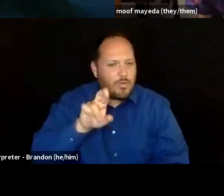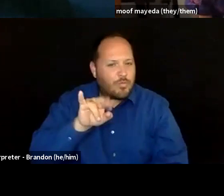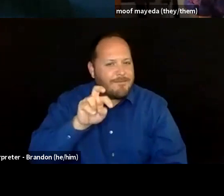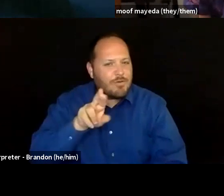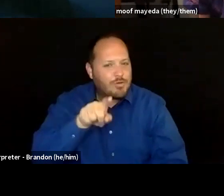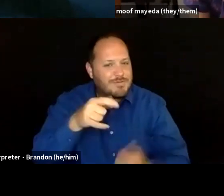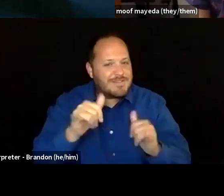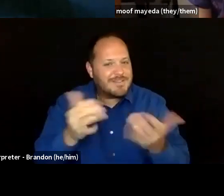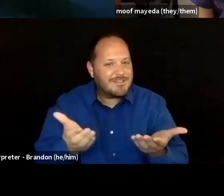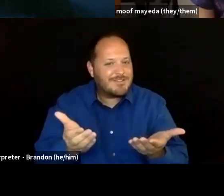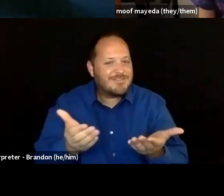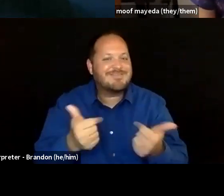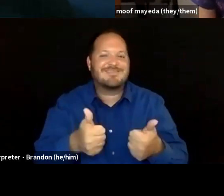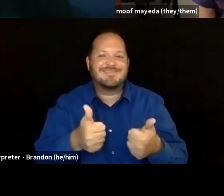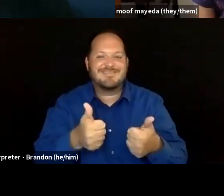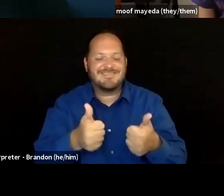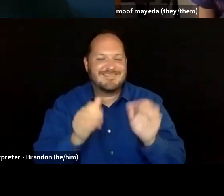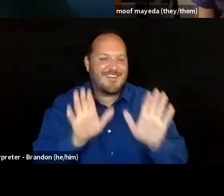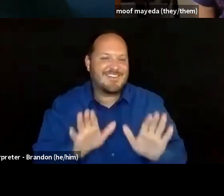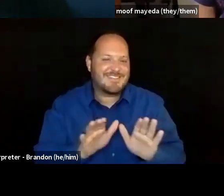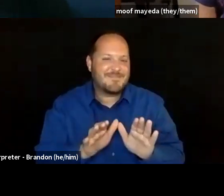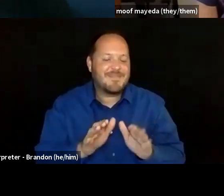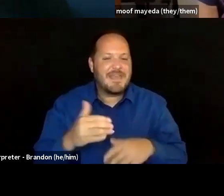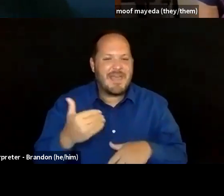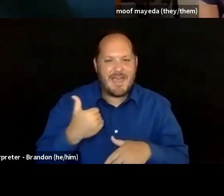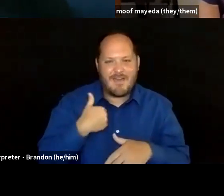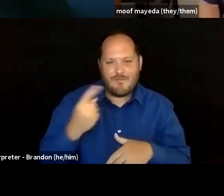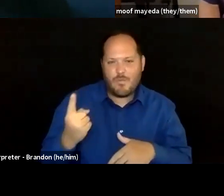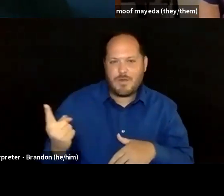If folks are looking for -- depending on what you're looking for, but reach out to us.